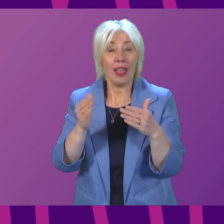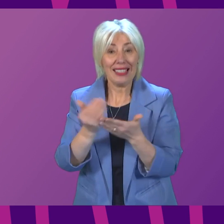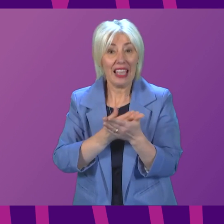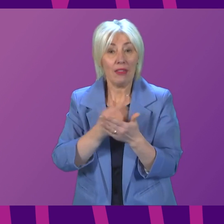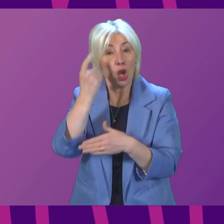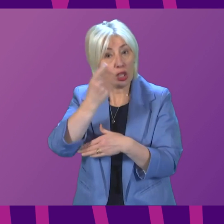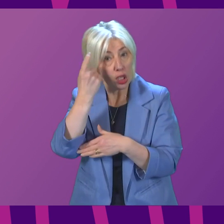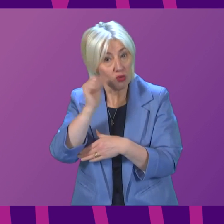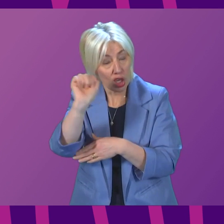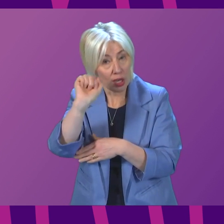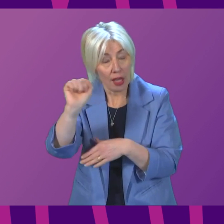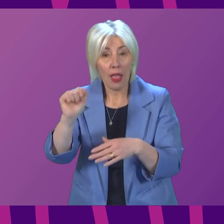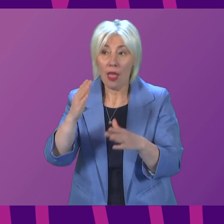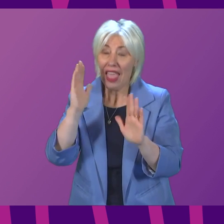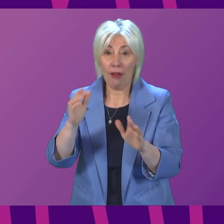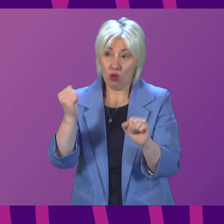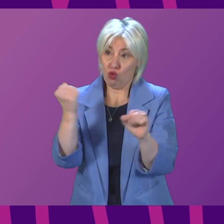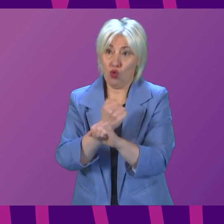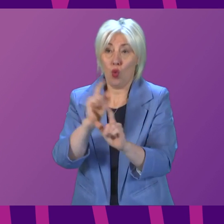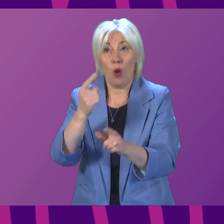to take the actions that they consider to be necessary.